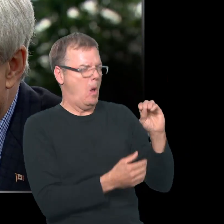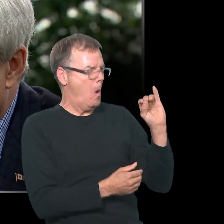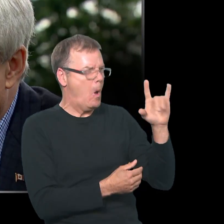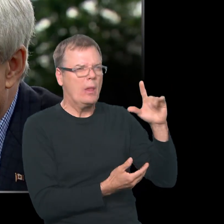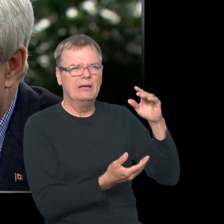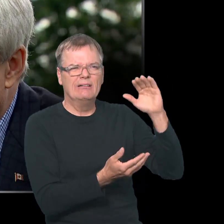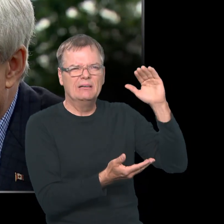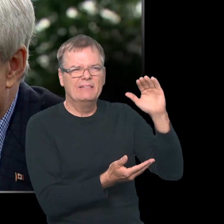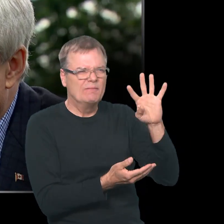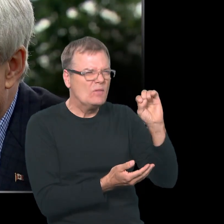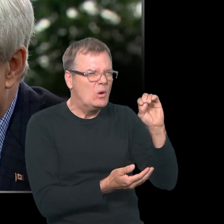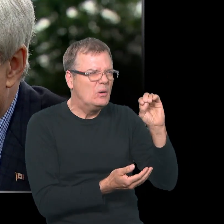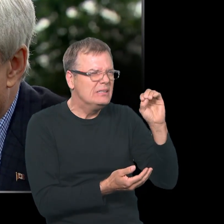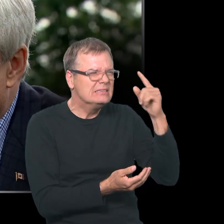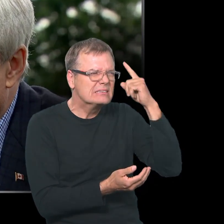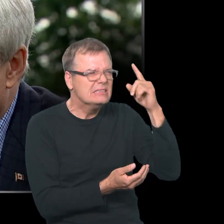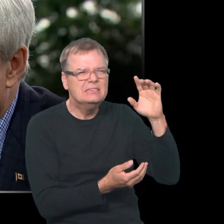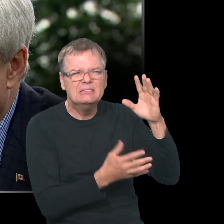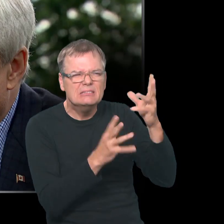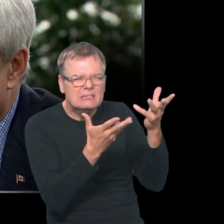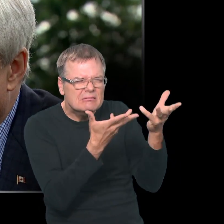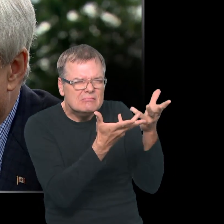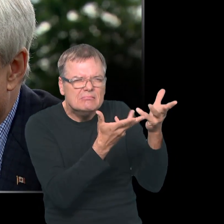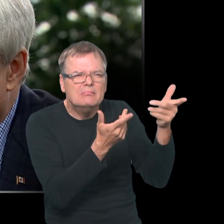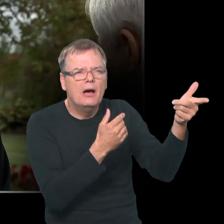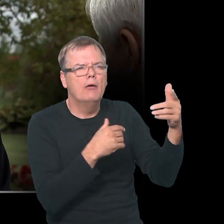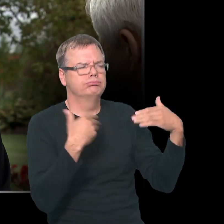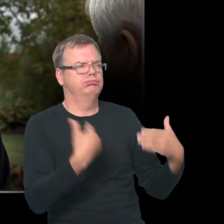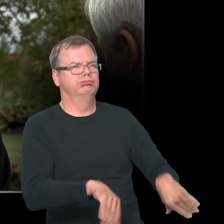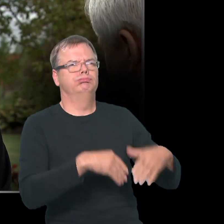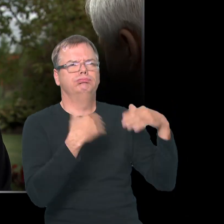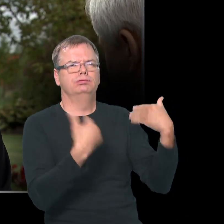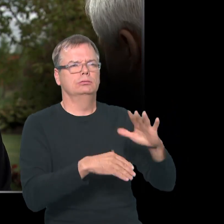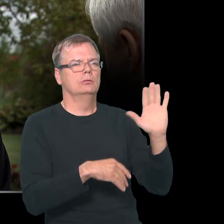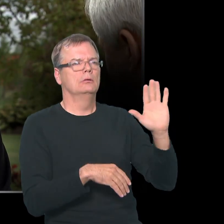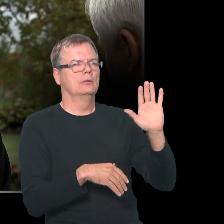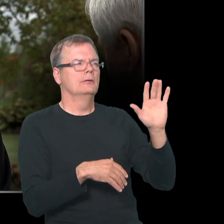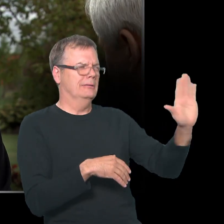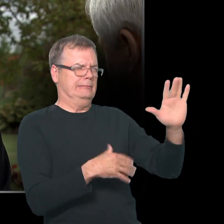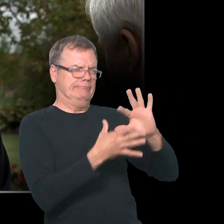You've got the dollar in the mid-70s. Oil in the mid 40s. We're in a recession.